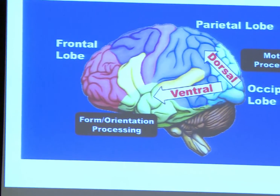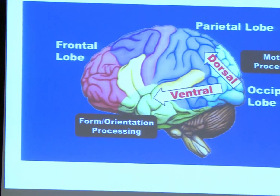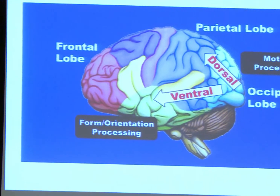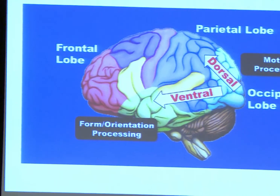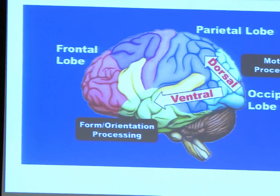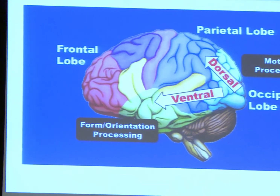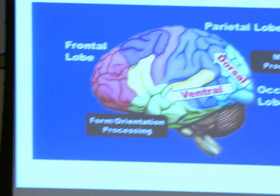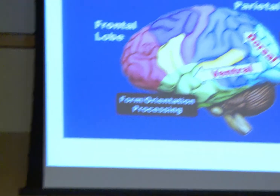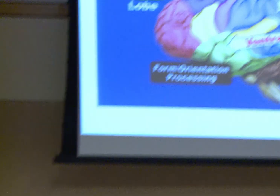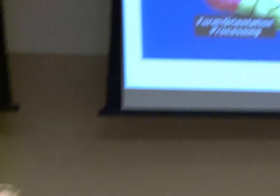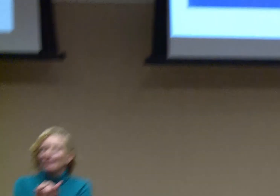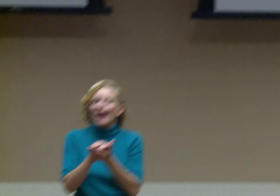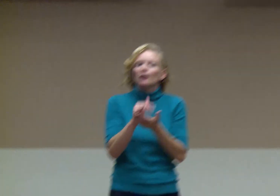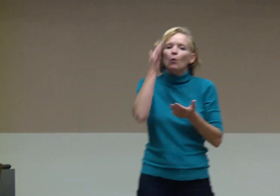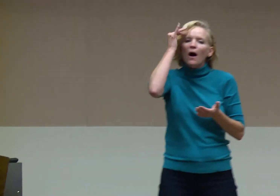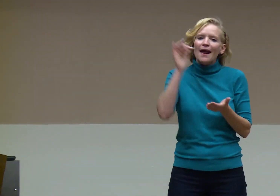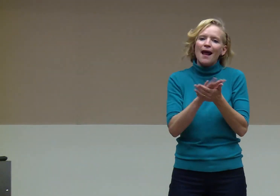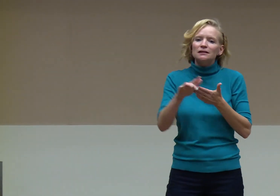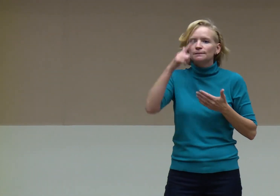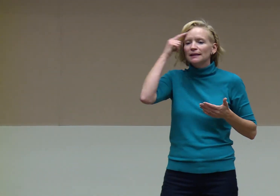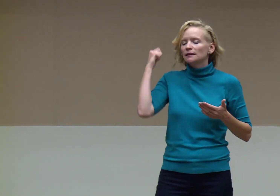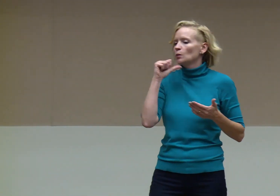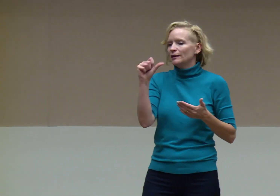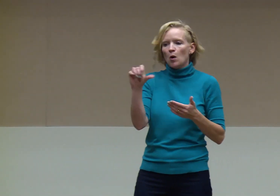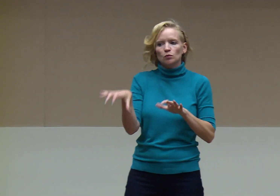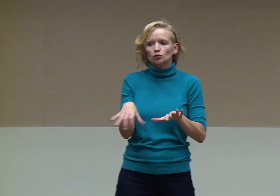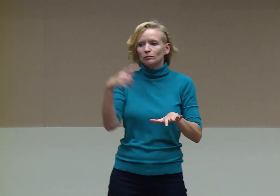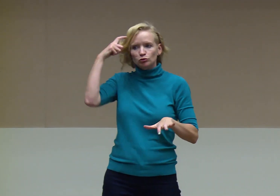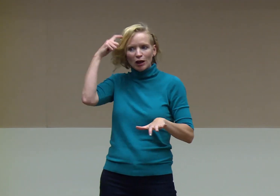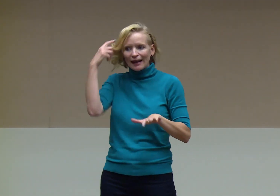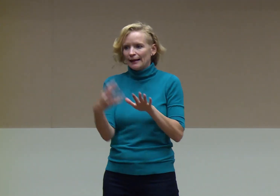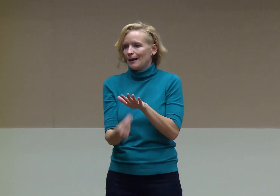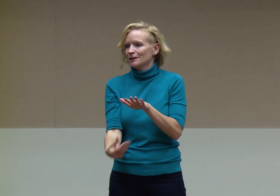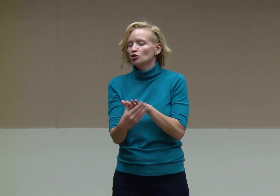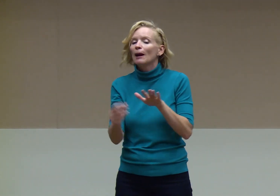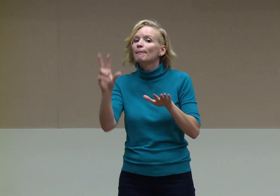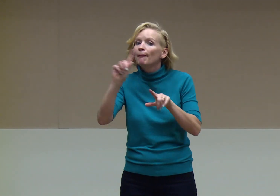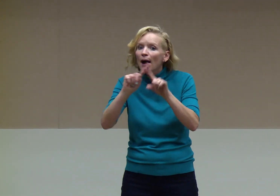I'm just gonna touch briefly on this. We do not do brain imaging,